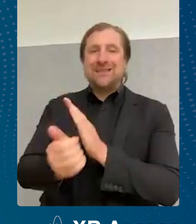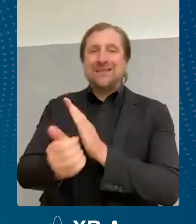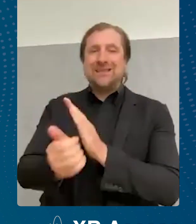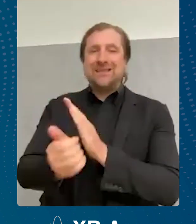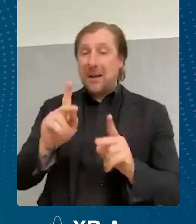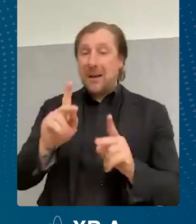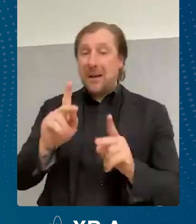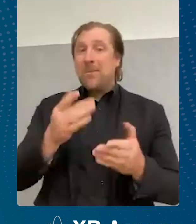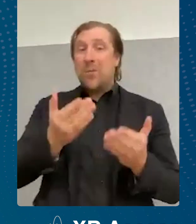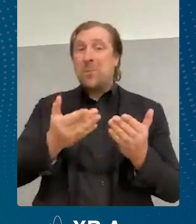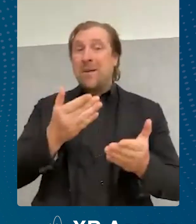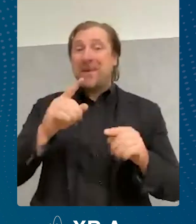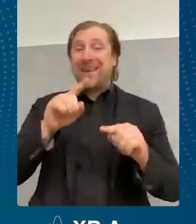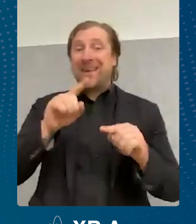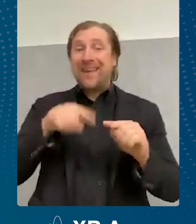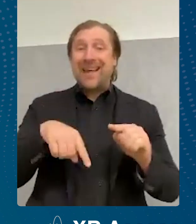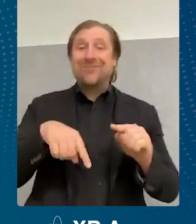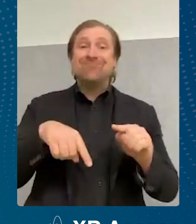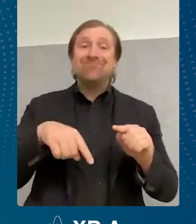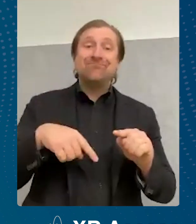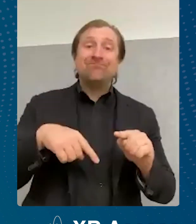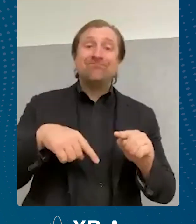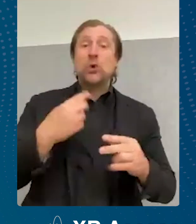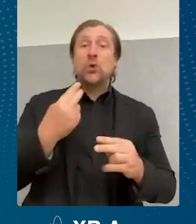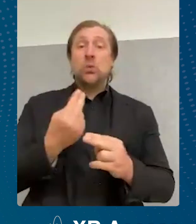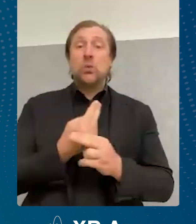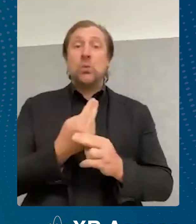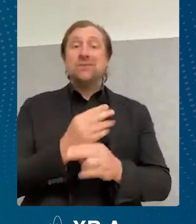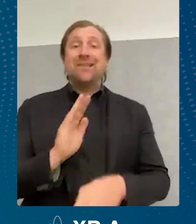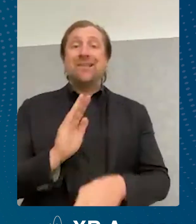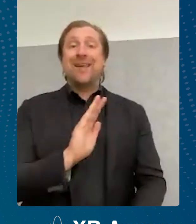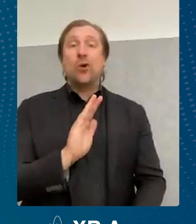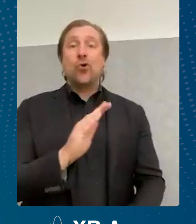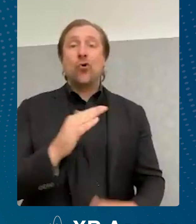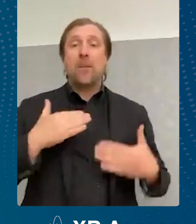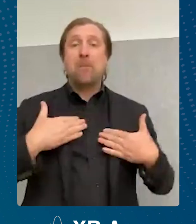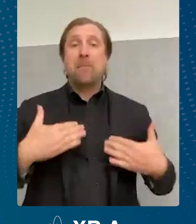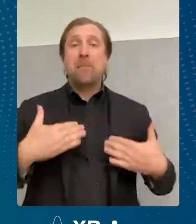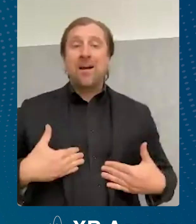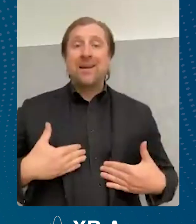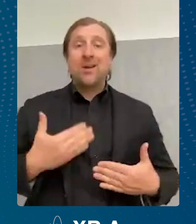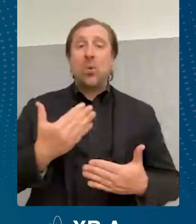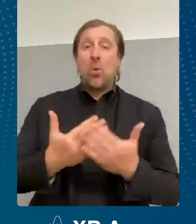can't be able to utilize their body, their hands or their limbs